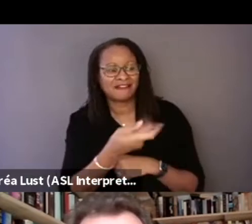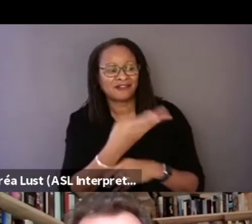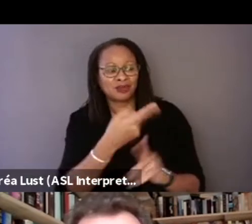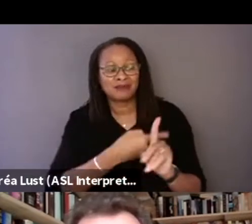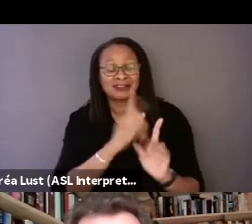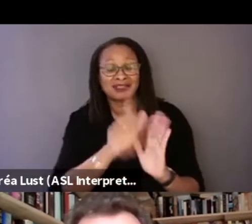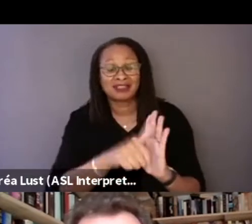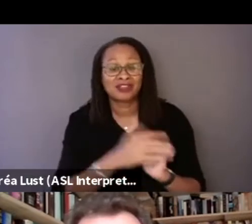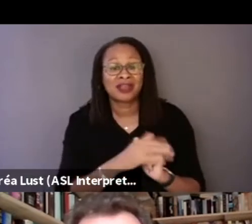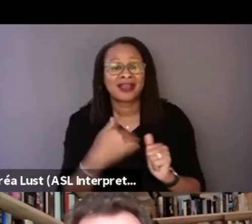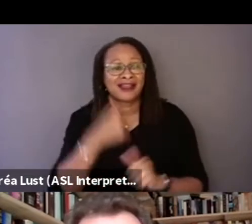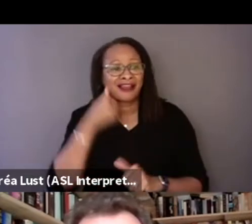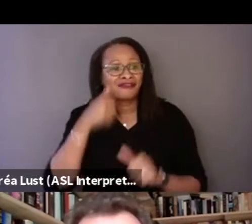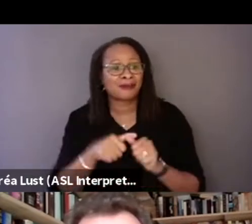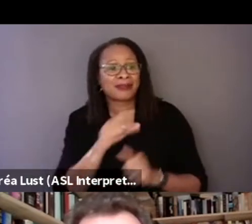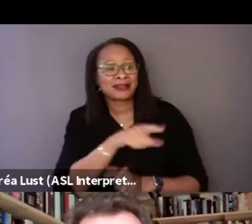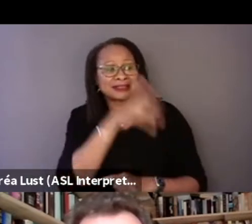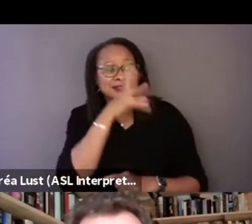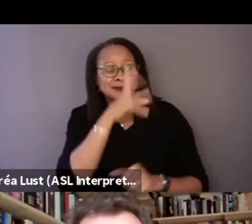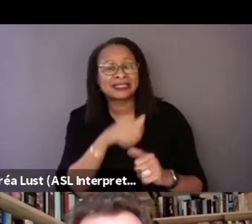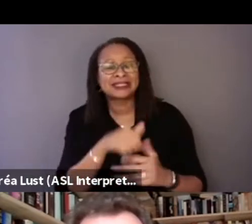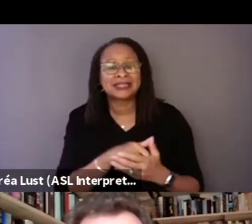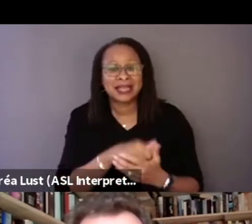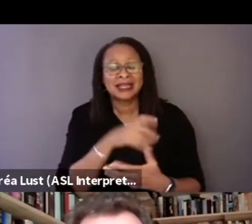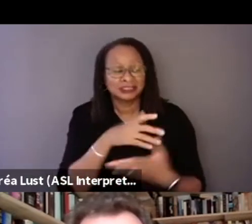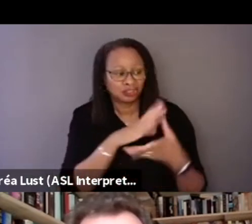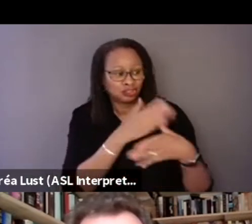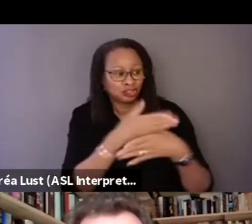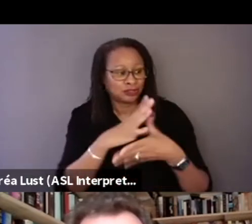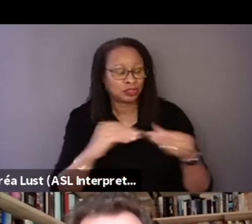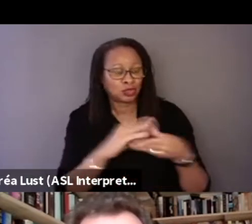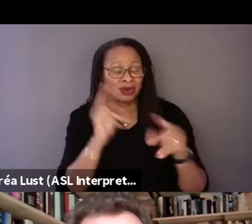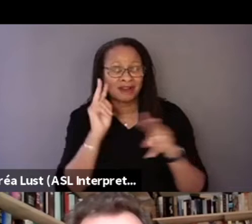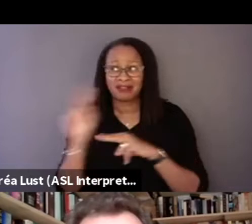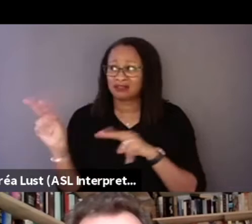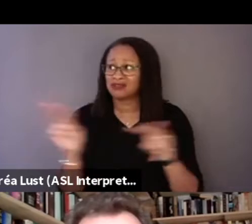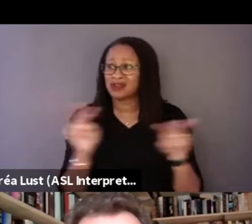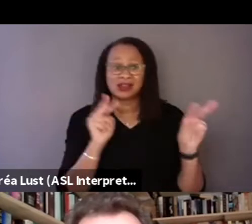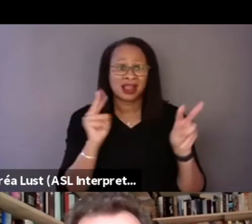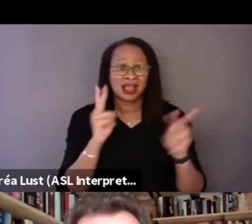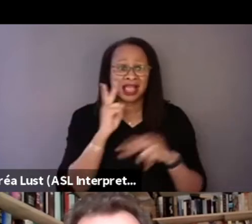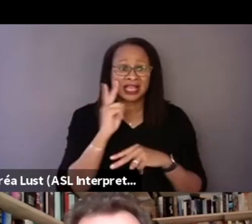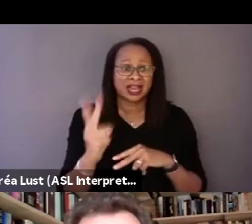and I remember he was speaking and telling his story and I kind of looked around and I saw our gaffer tearing up